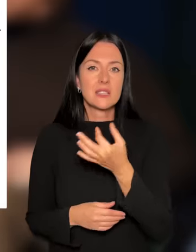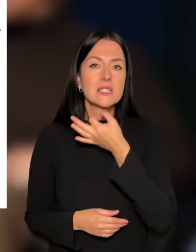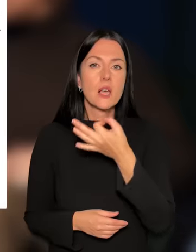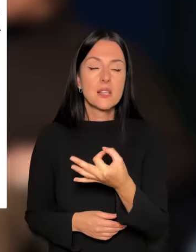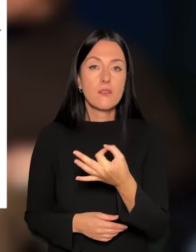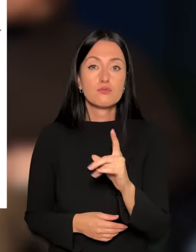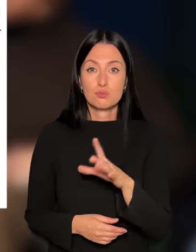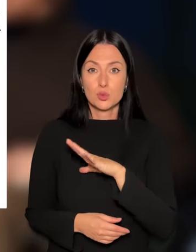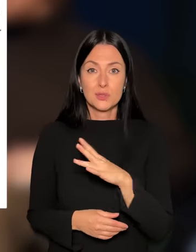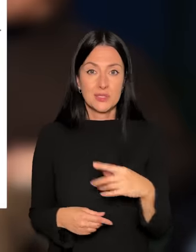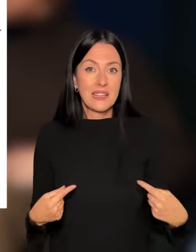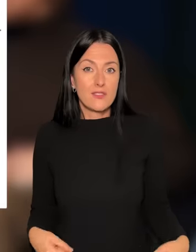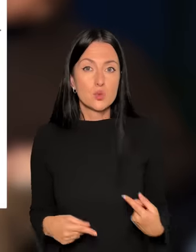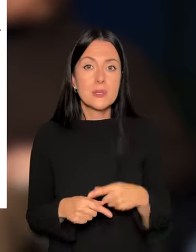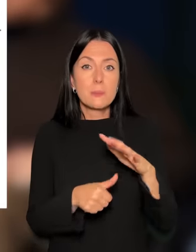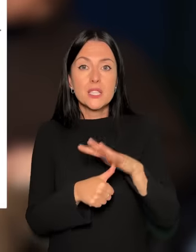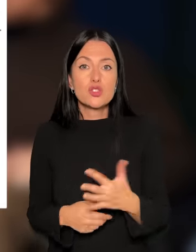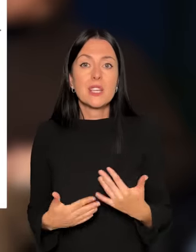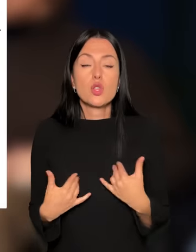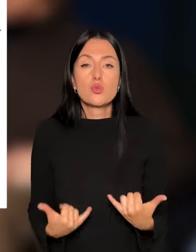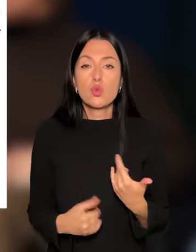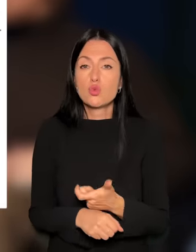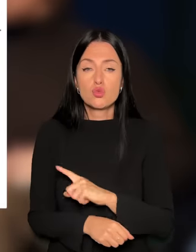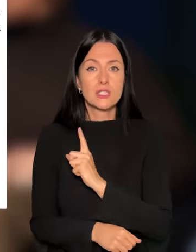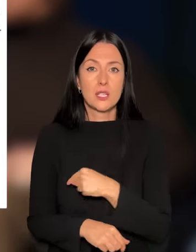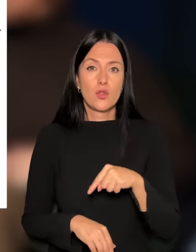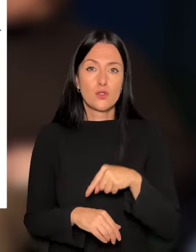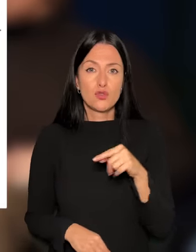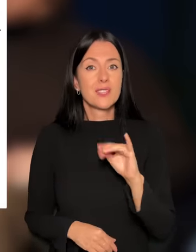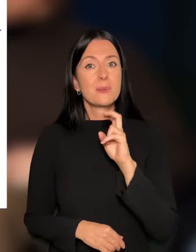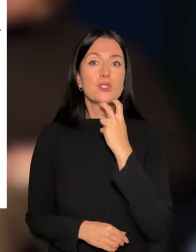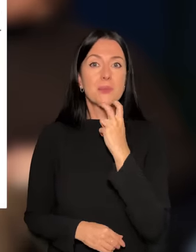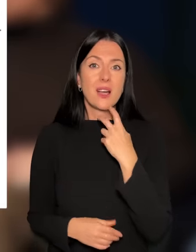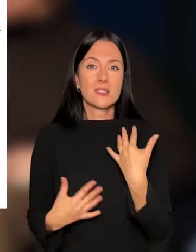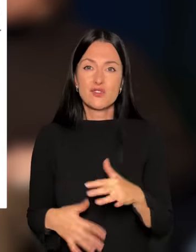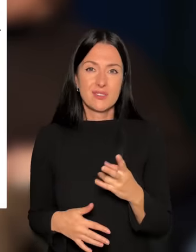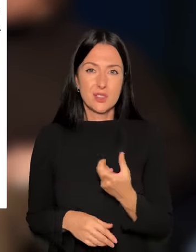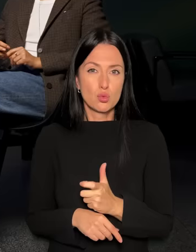"Being in a wheelchair is degrading, and I felt it strongly today, and I don't really feel like smiling anymore."